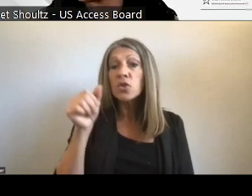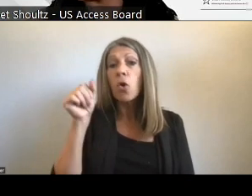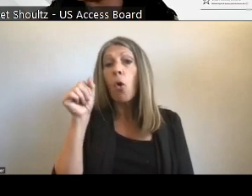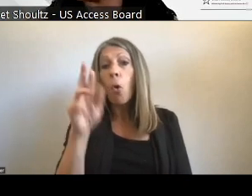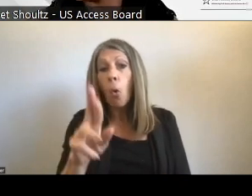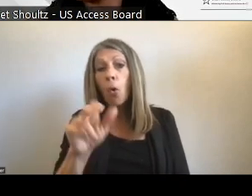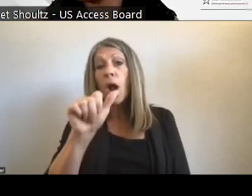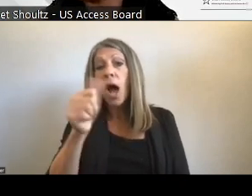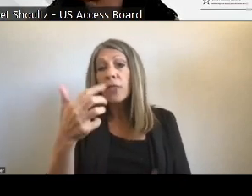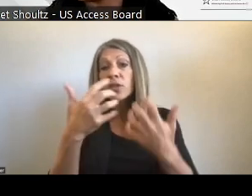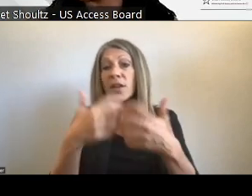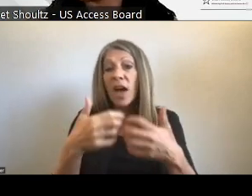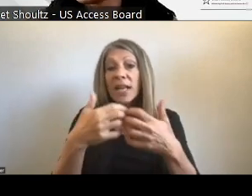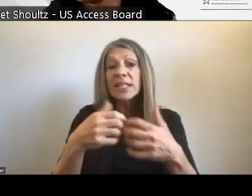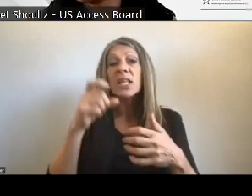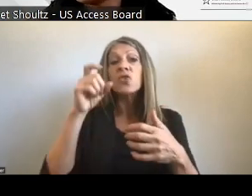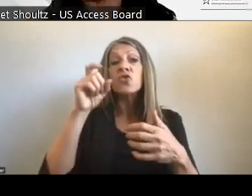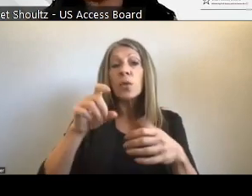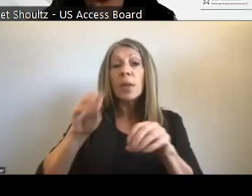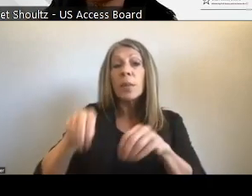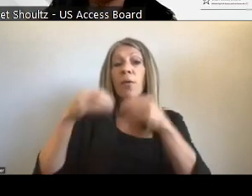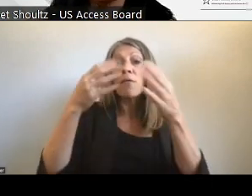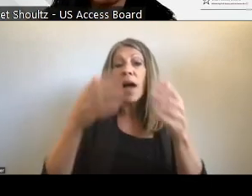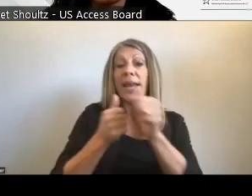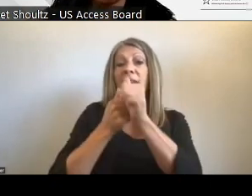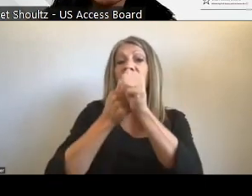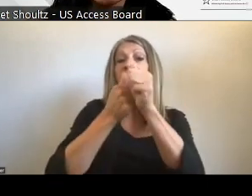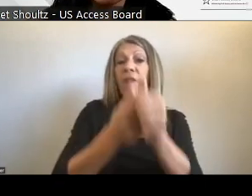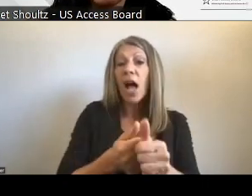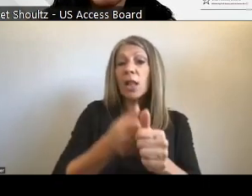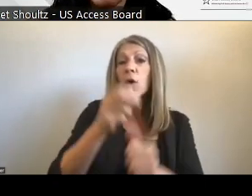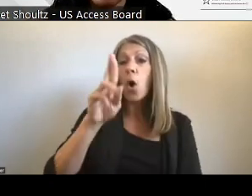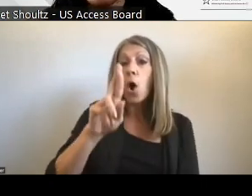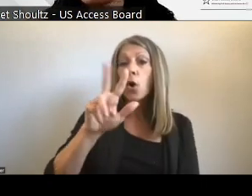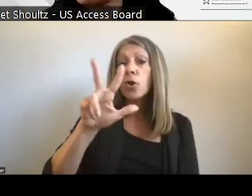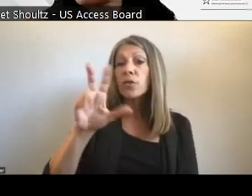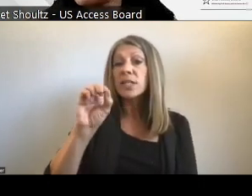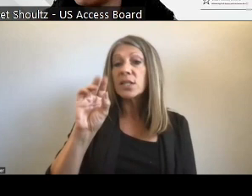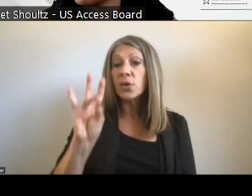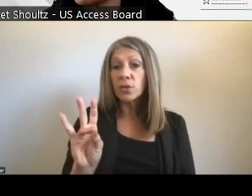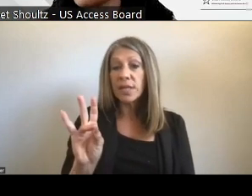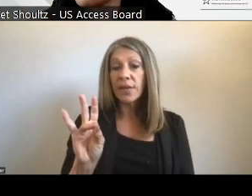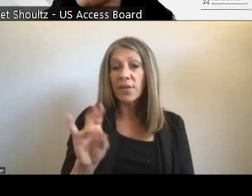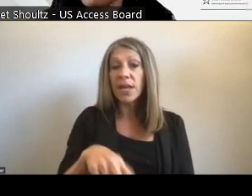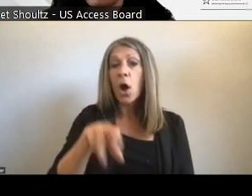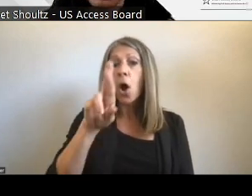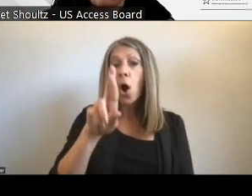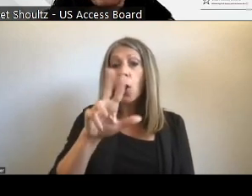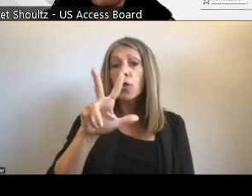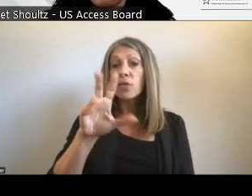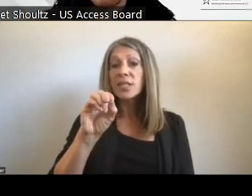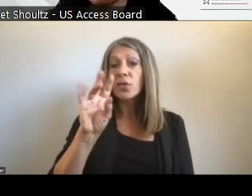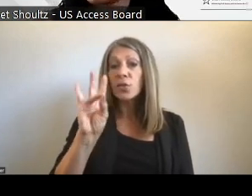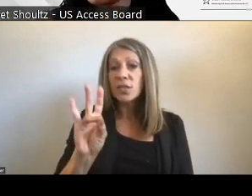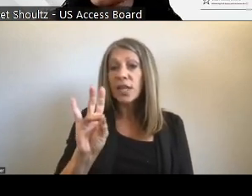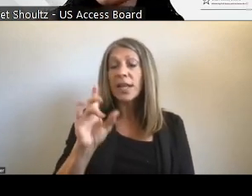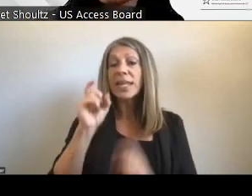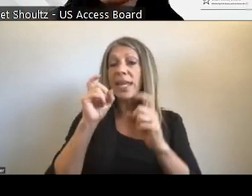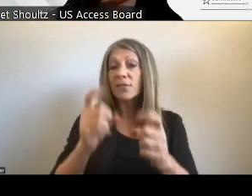devices shall be provided and comply with R307; and R307 gives you your technical requirements.